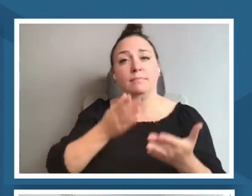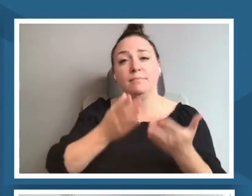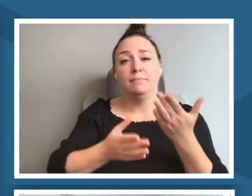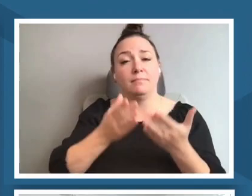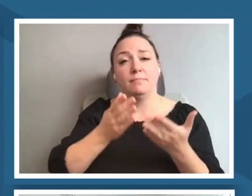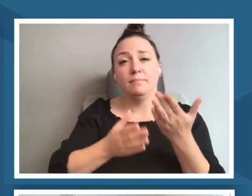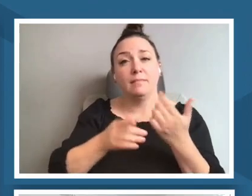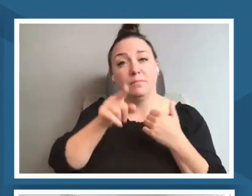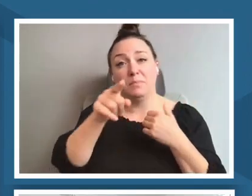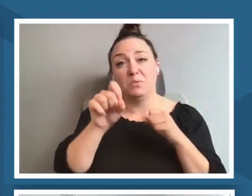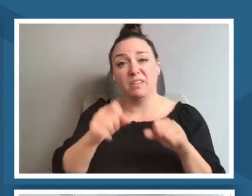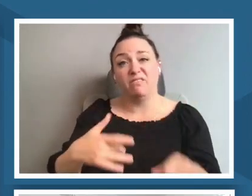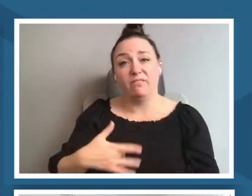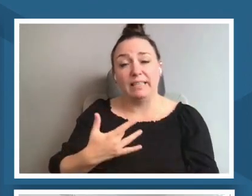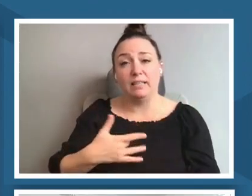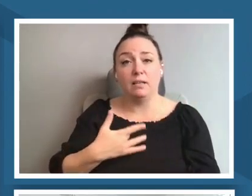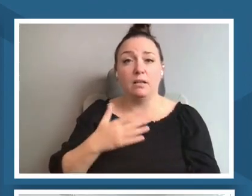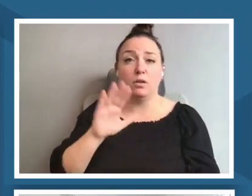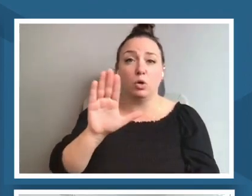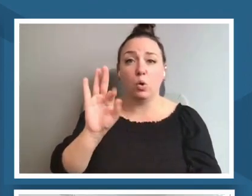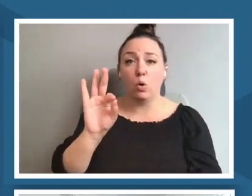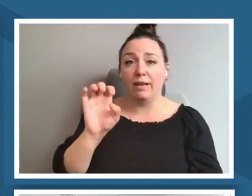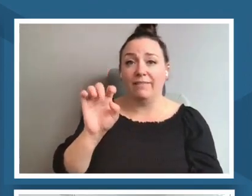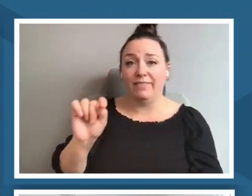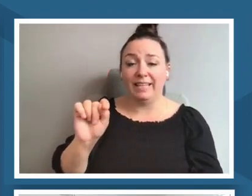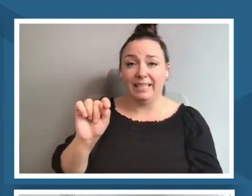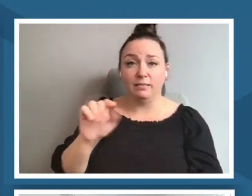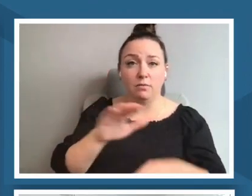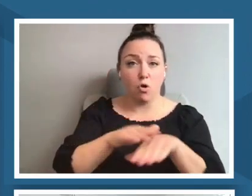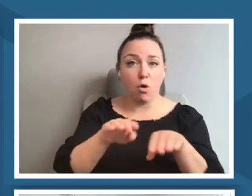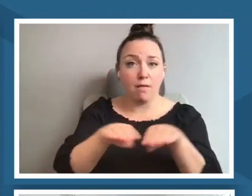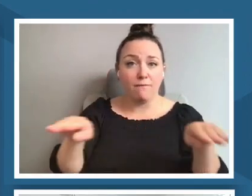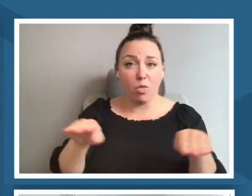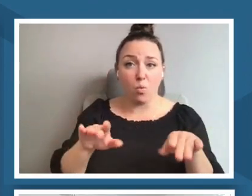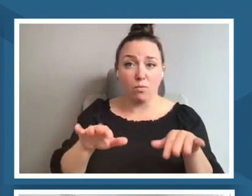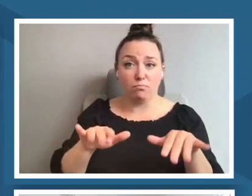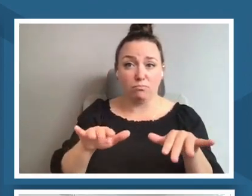of your feet on the floor